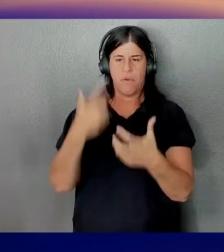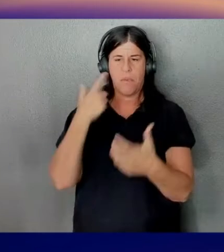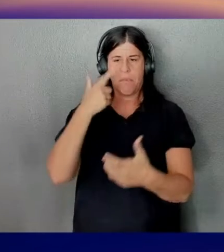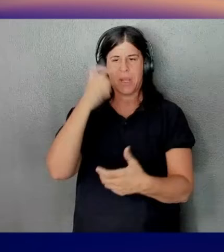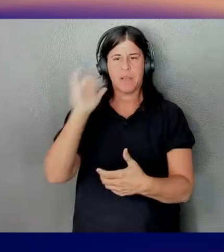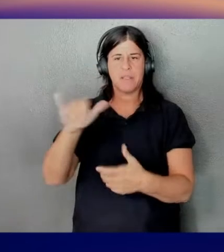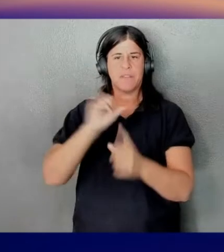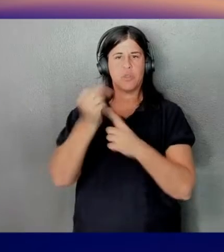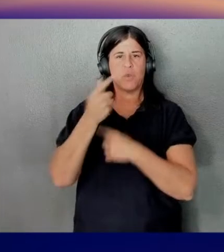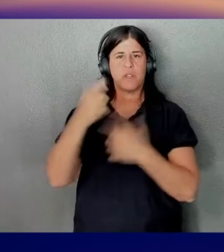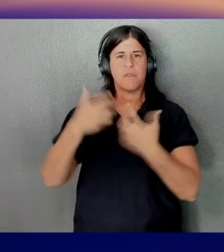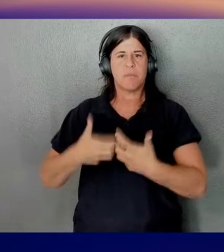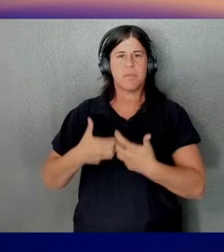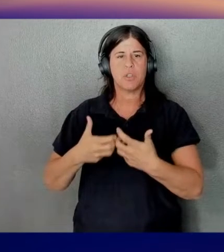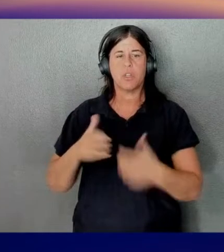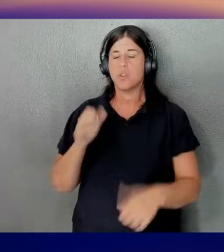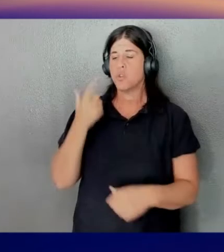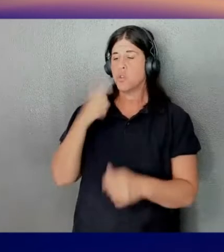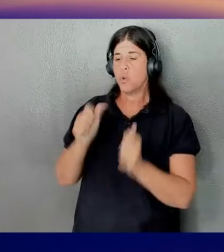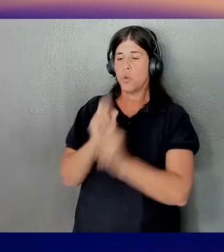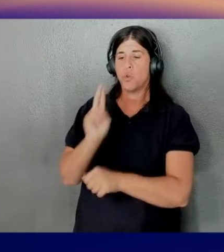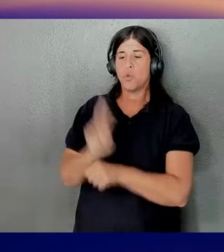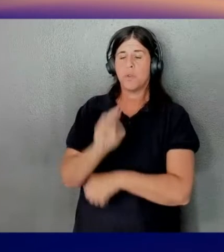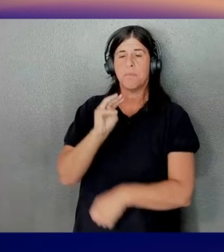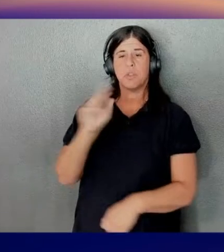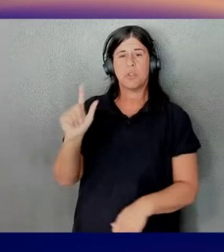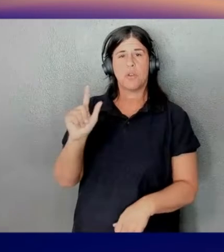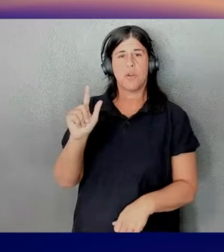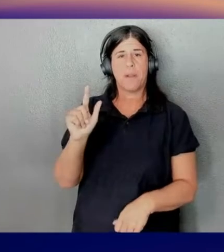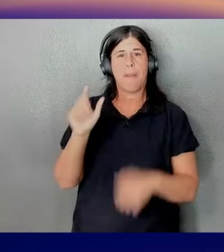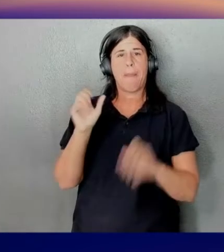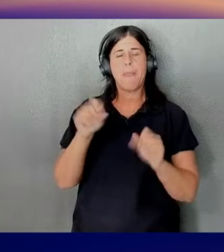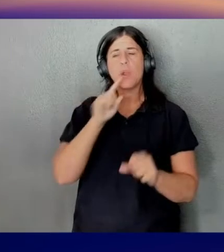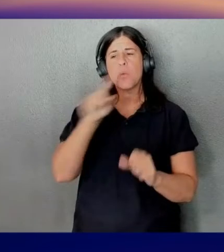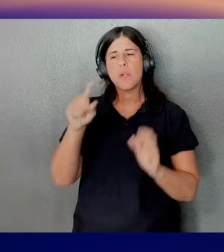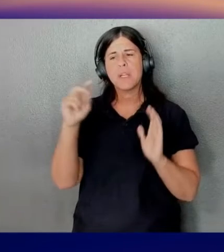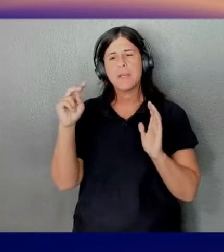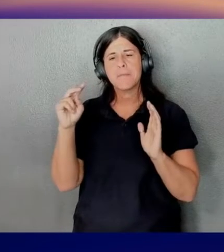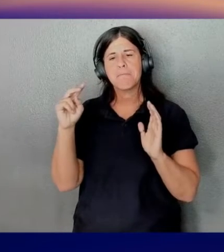So with machine learning, you can really look at velocity of a machine,